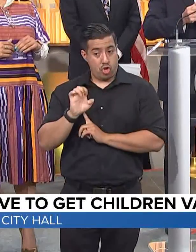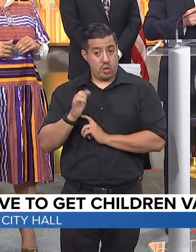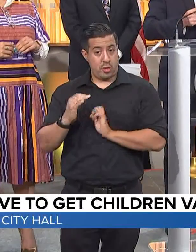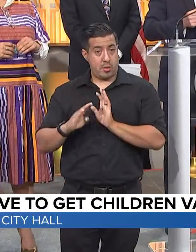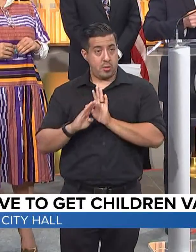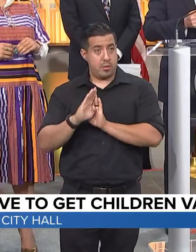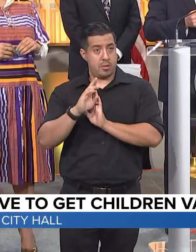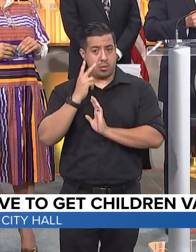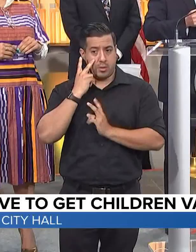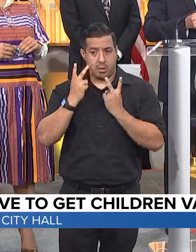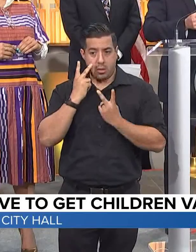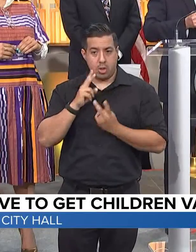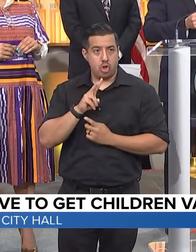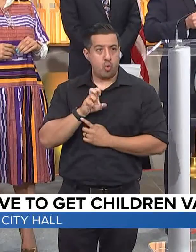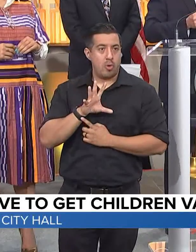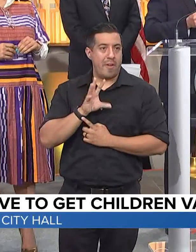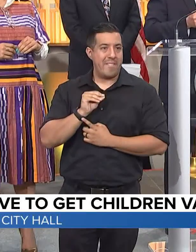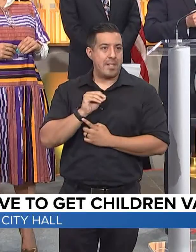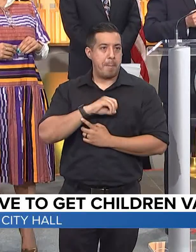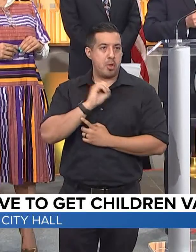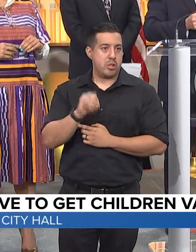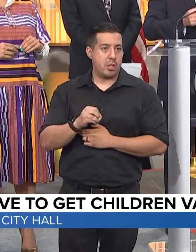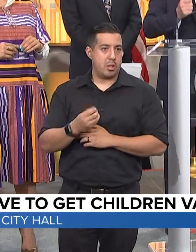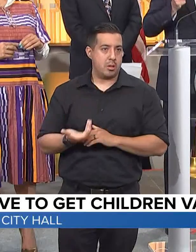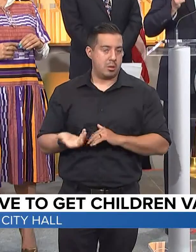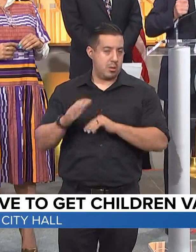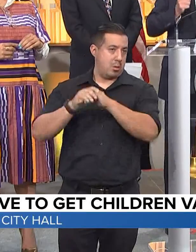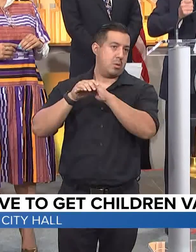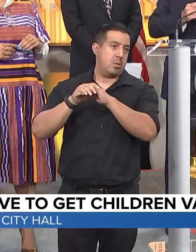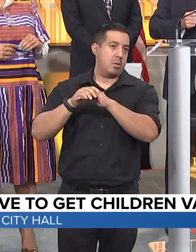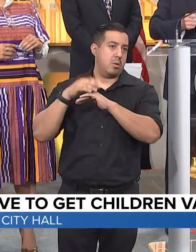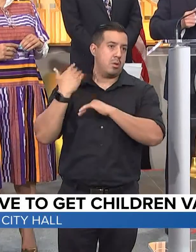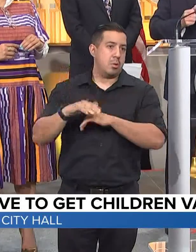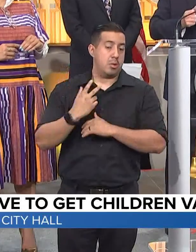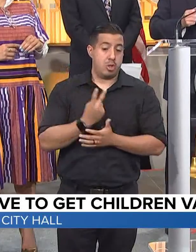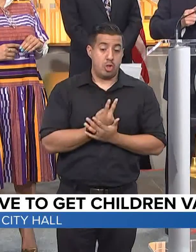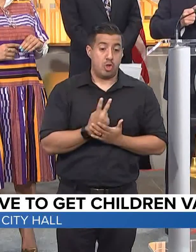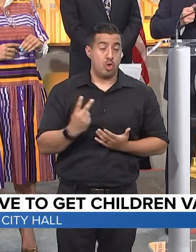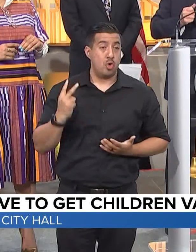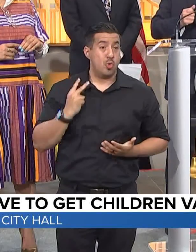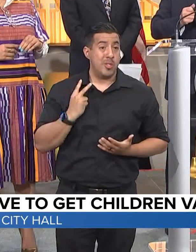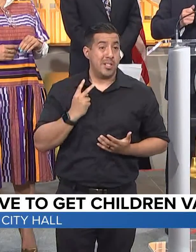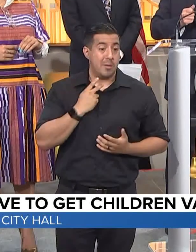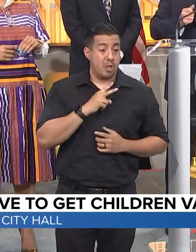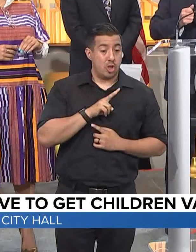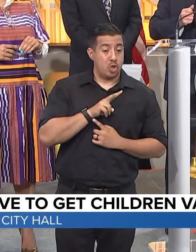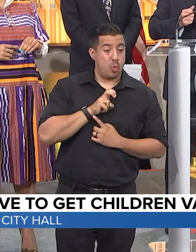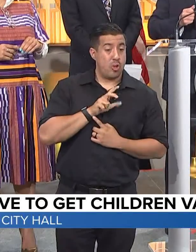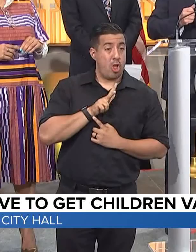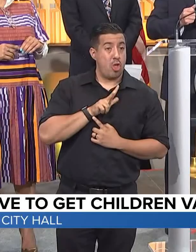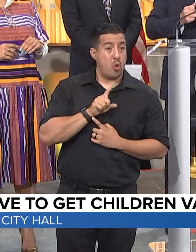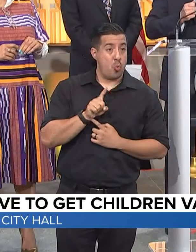it got to 250%. Two weeks ago we were at 231%.